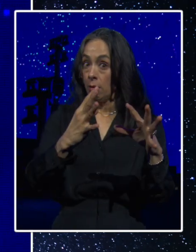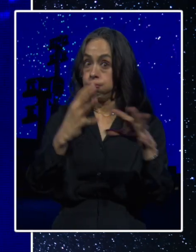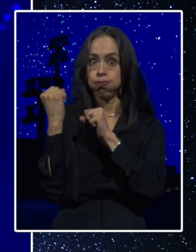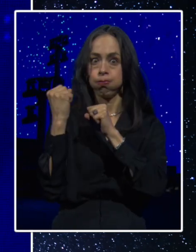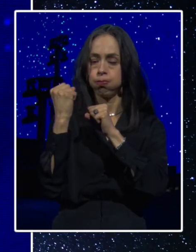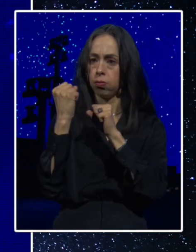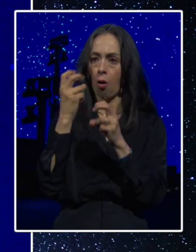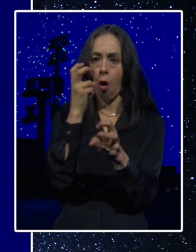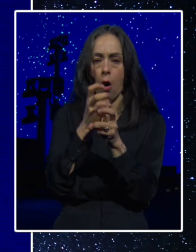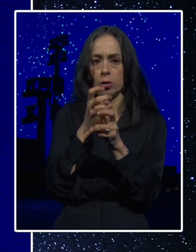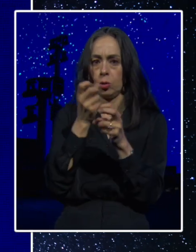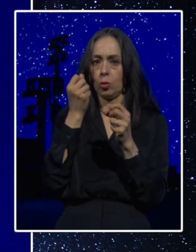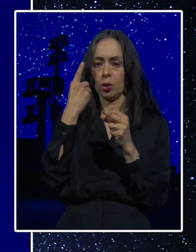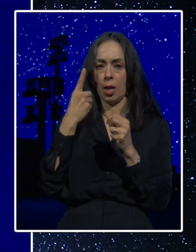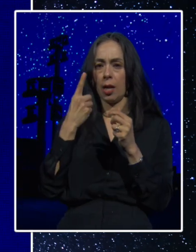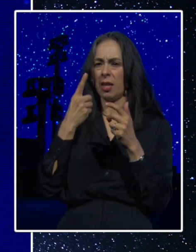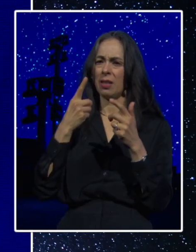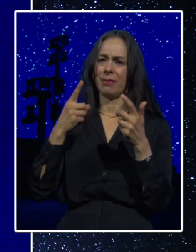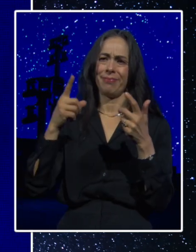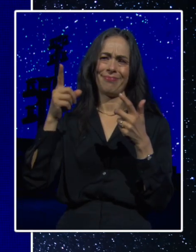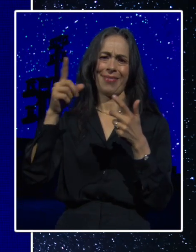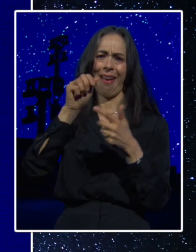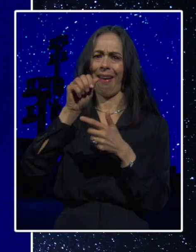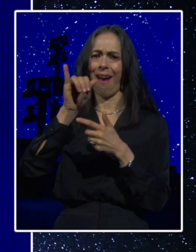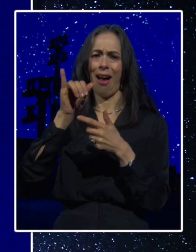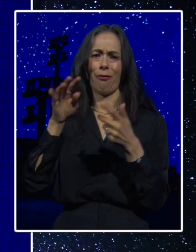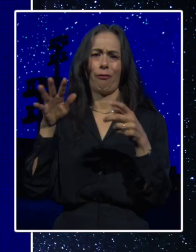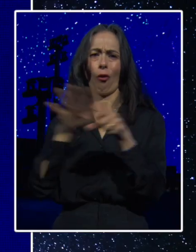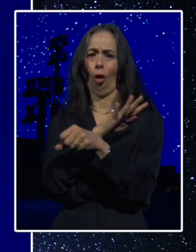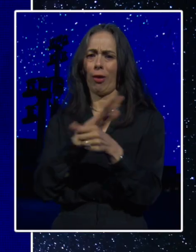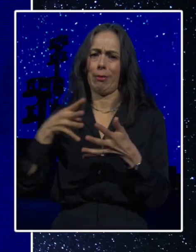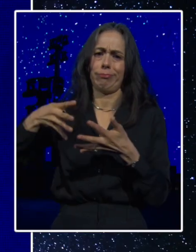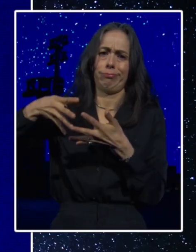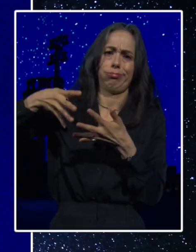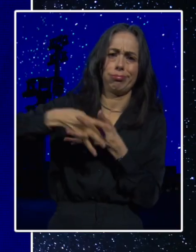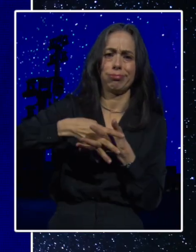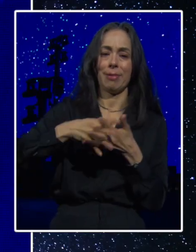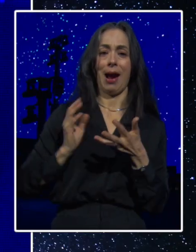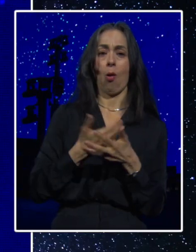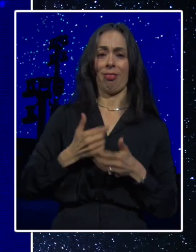It is becoming fully embedded in our lives, in our society and in our businesses.